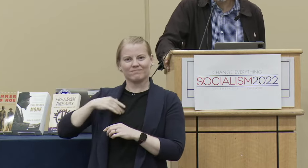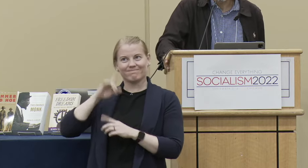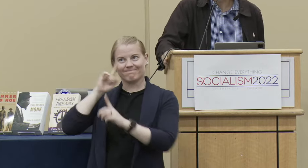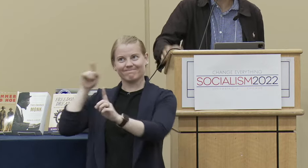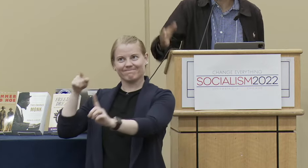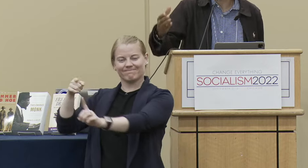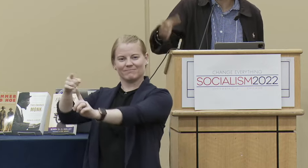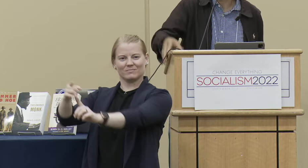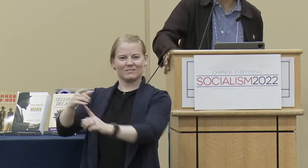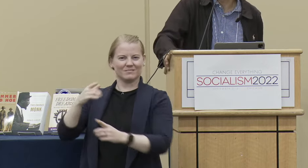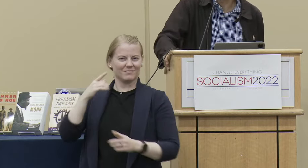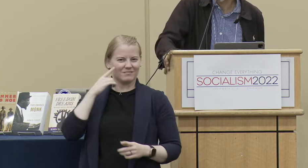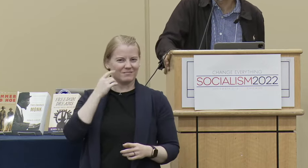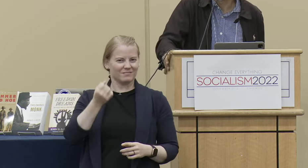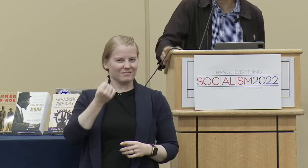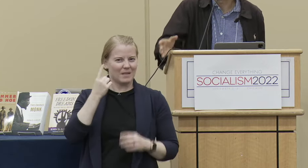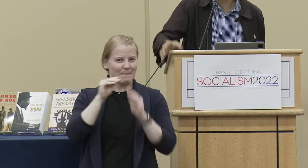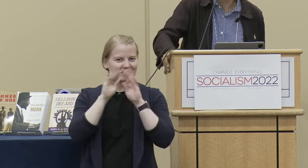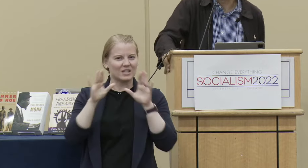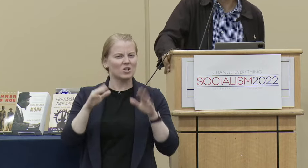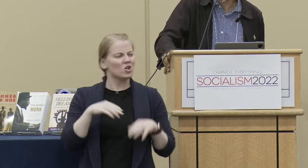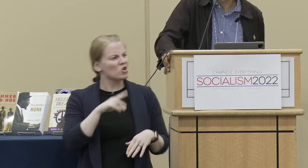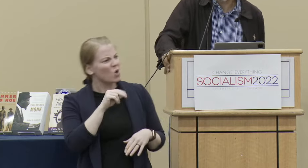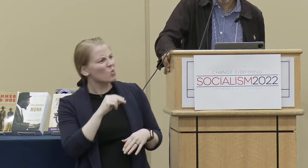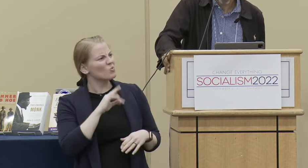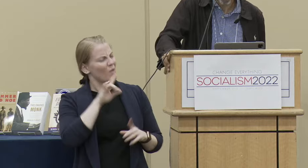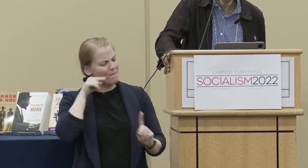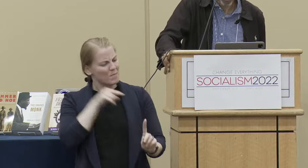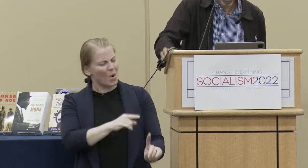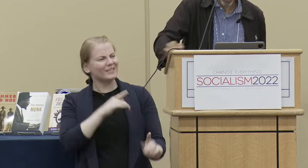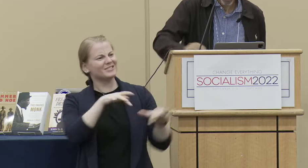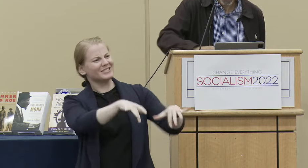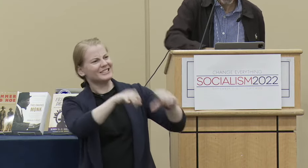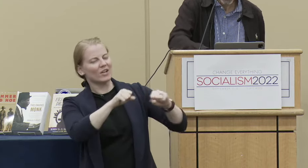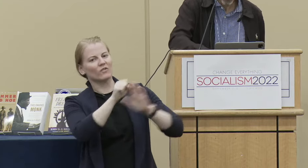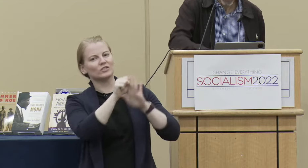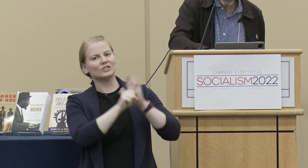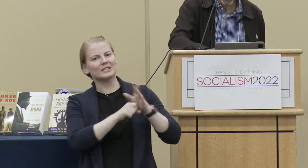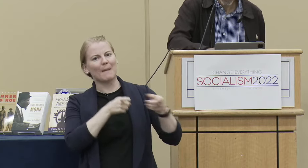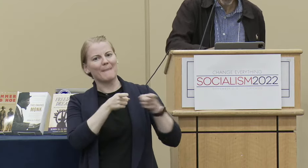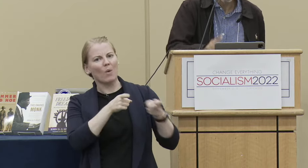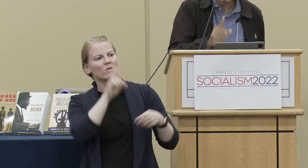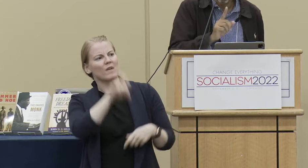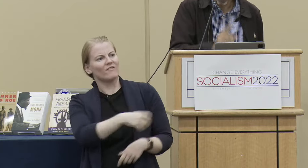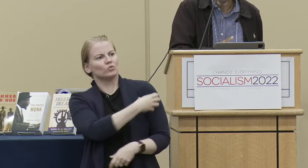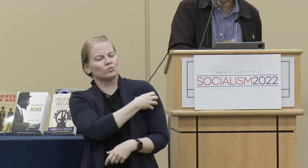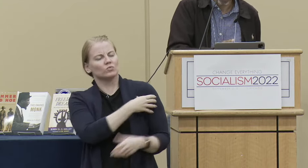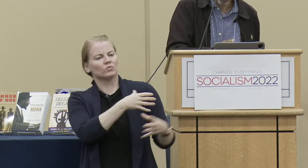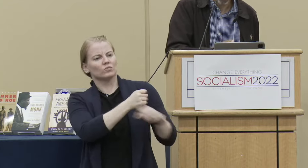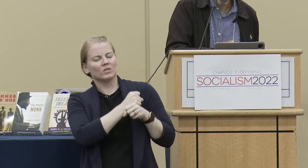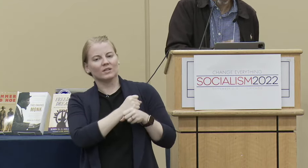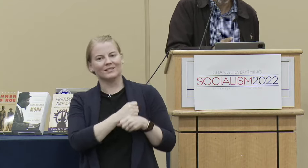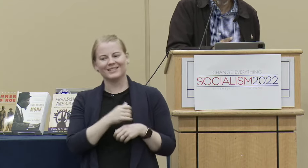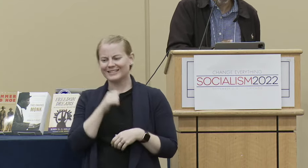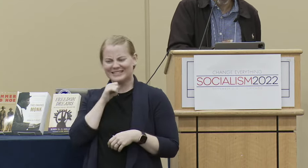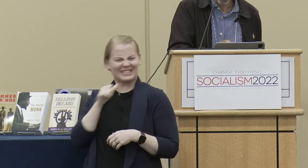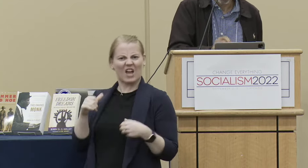trajectory, it kind of makes sense. He was haranguing me. No, this is about taking state power, we need to take state